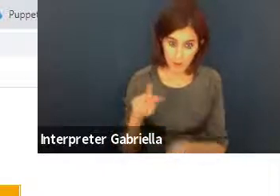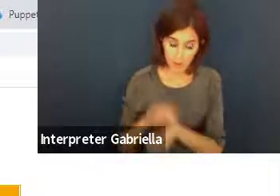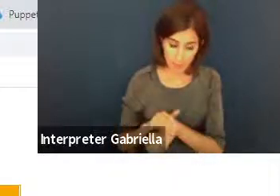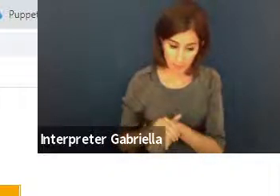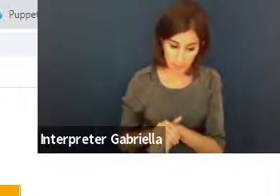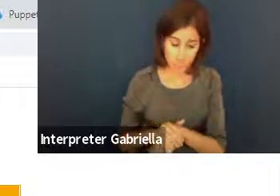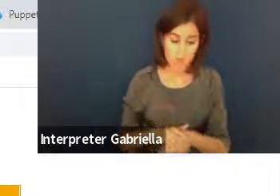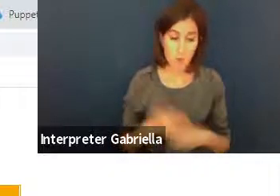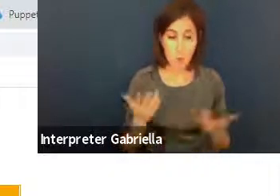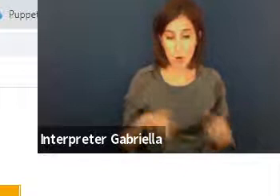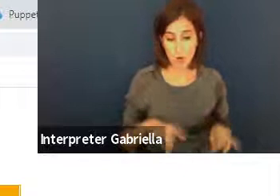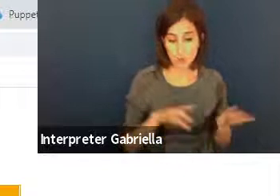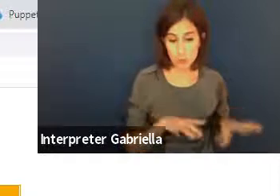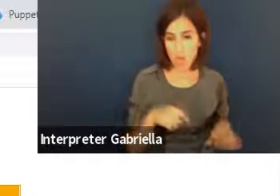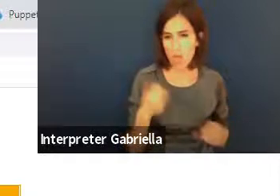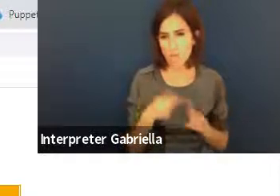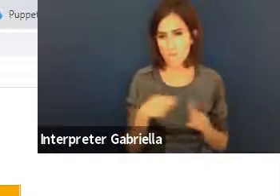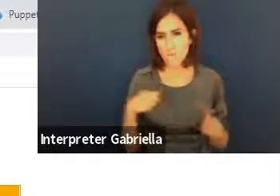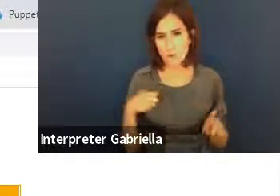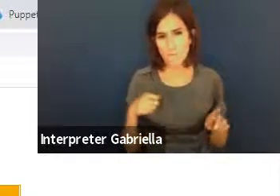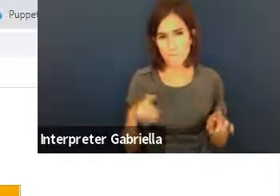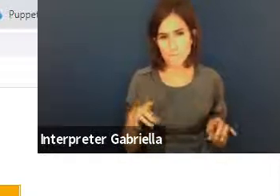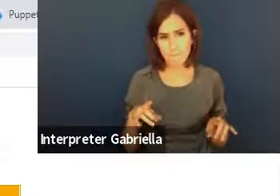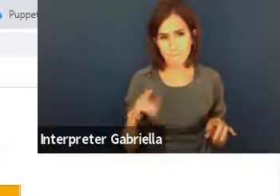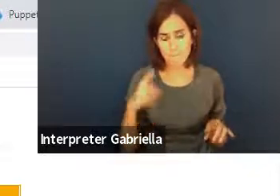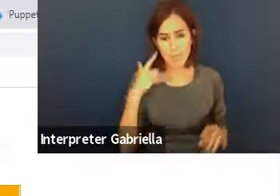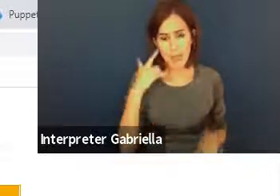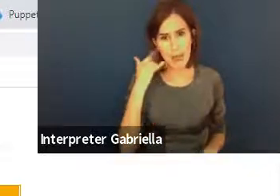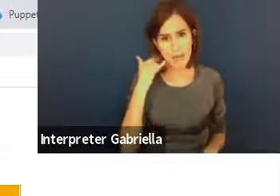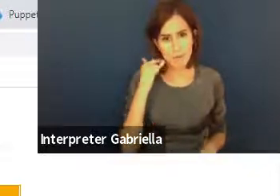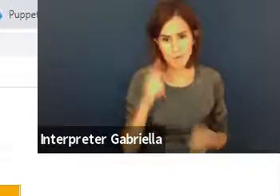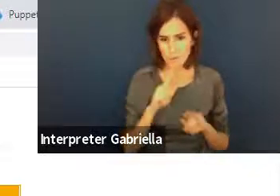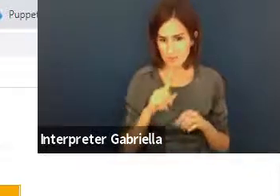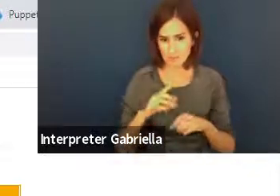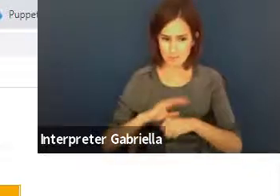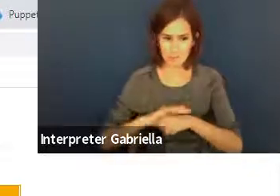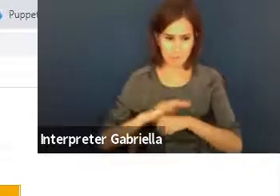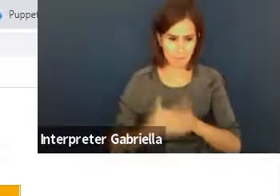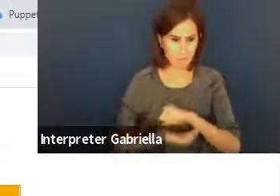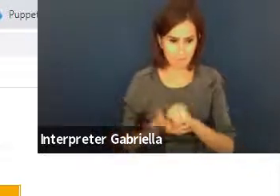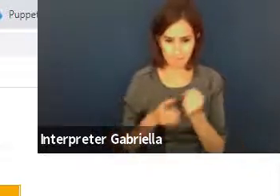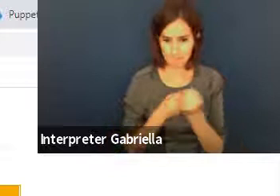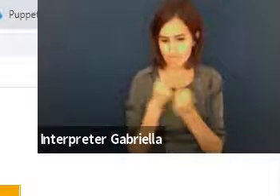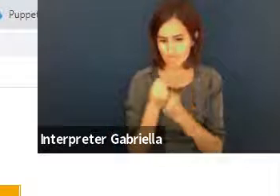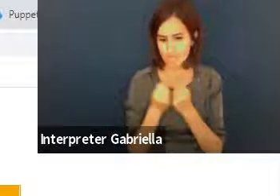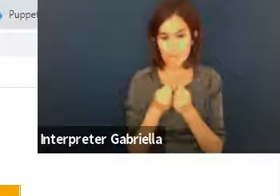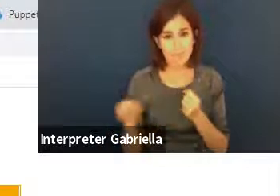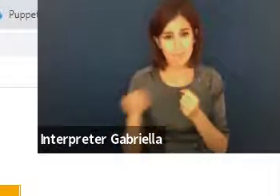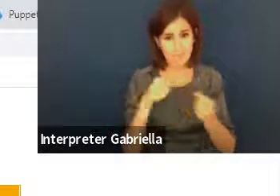Linda Kobashigawa: It just depends. It's a whole worldwide cooperative but but they're, you know, they're very knowledgeable and they're really helpful as much as they can be.